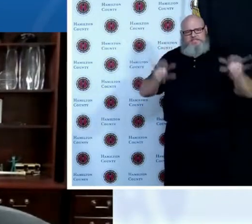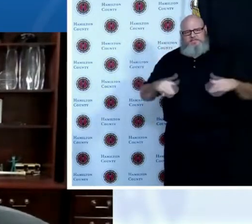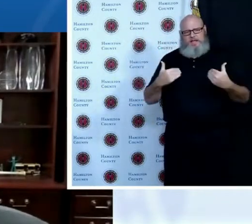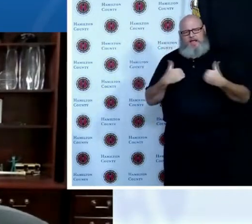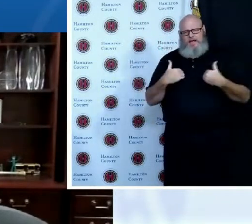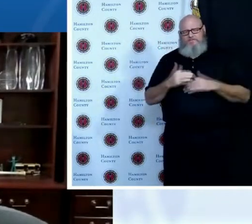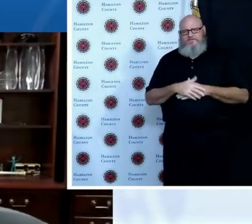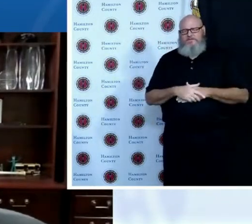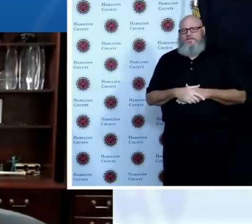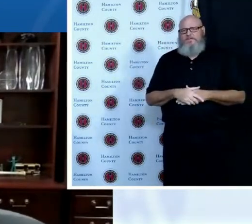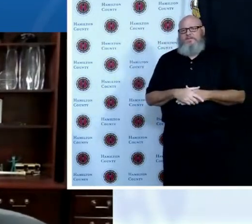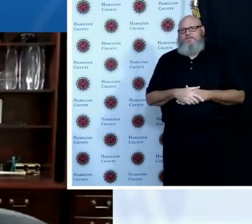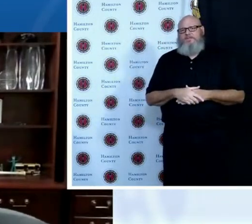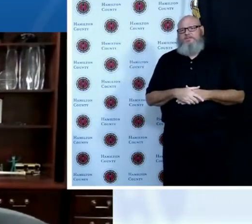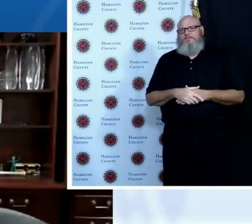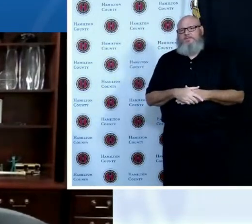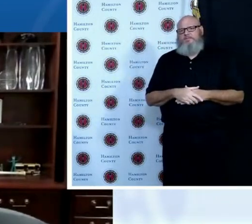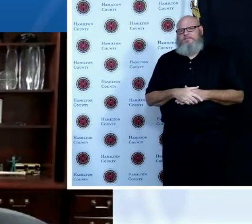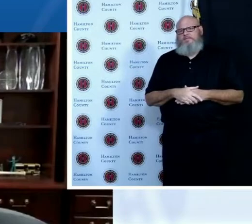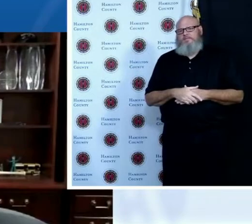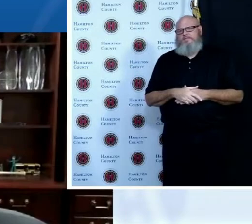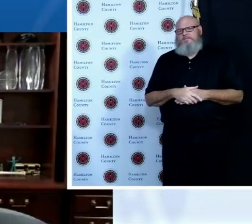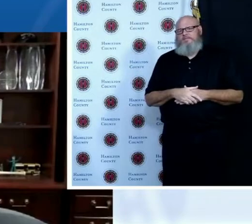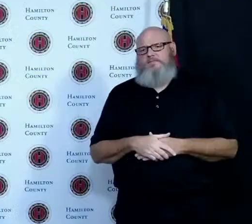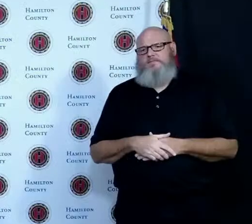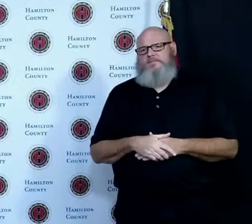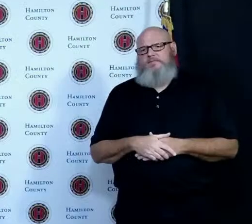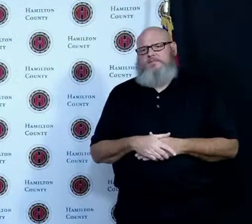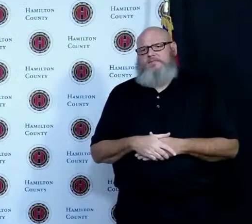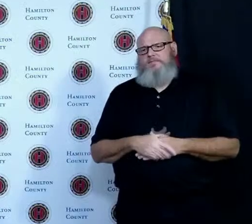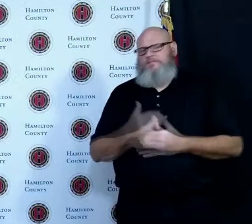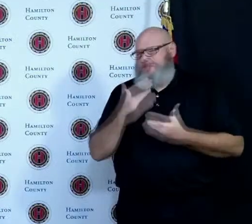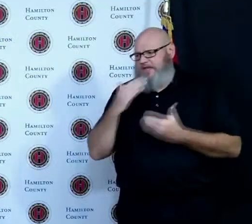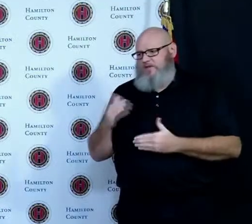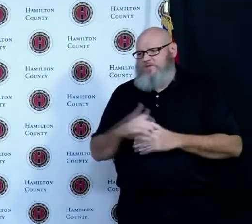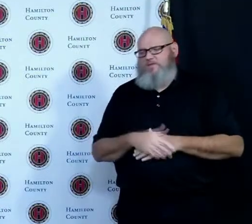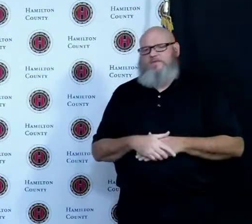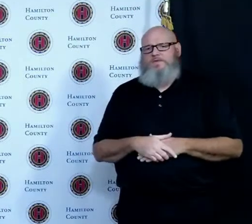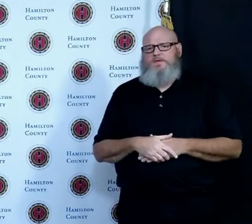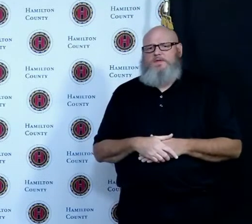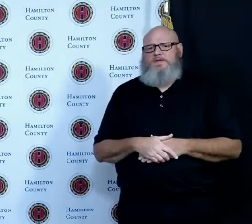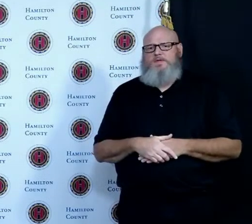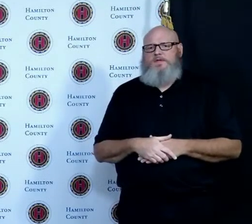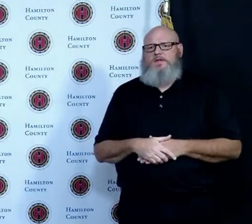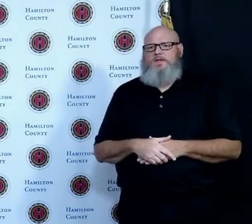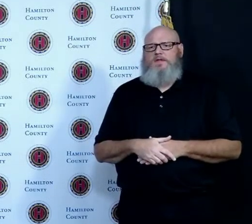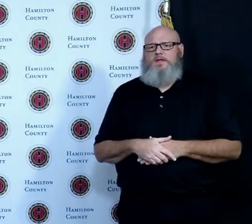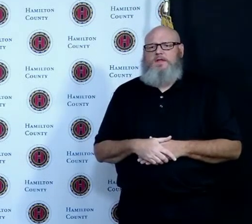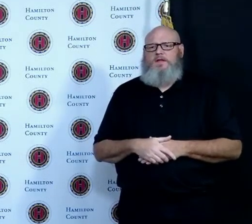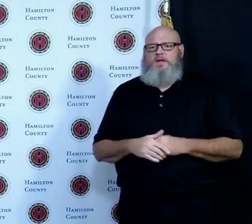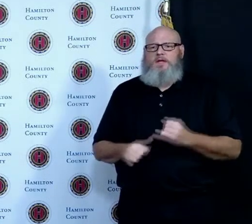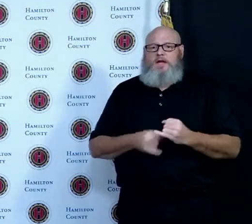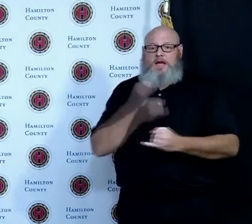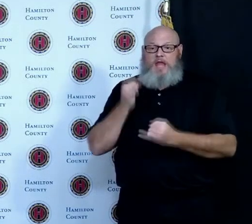their expertise thank you so much and we have one last question from John London with News 5